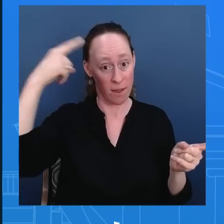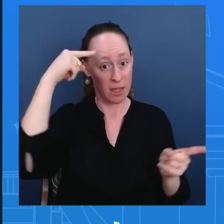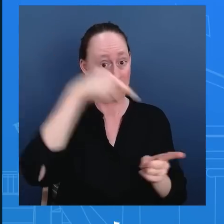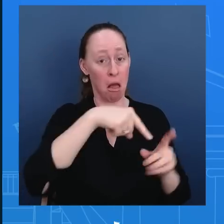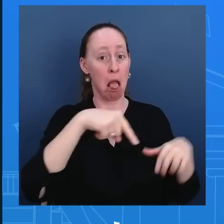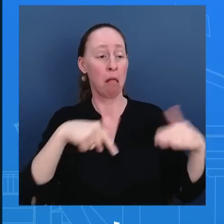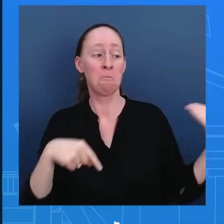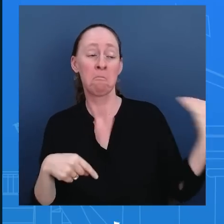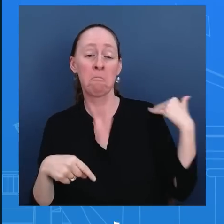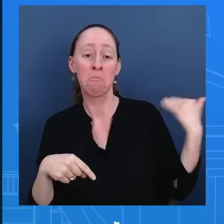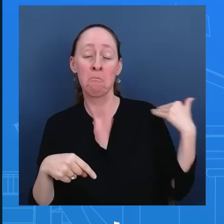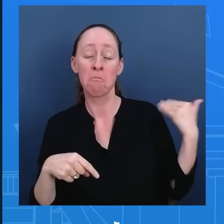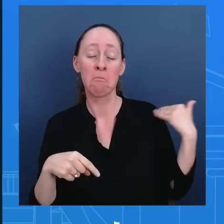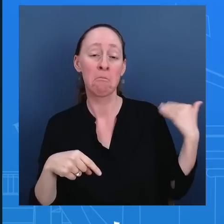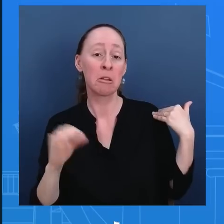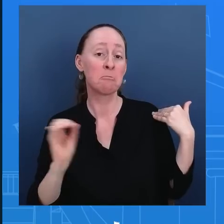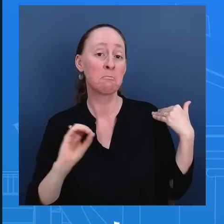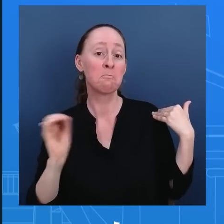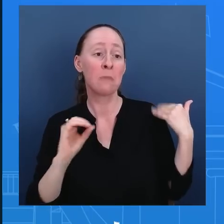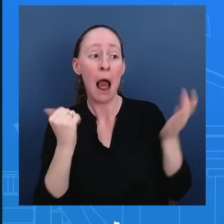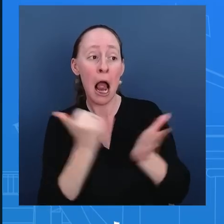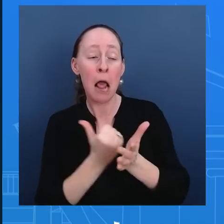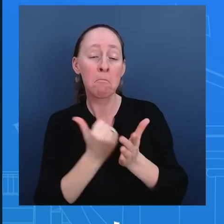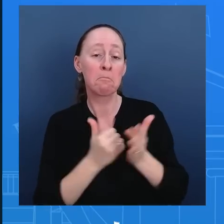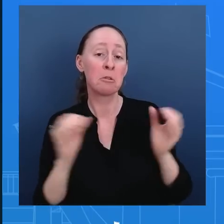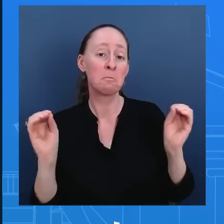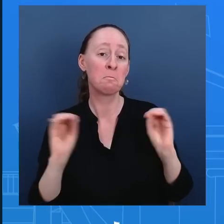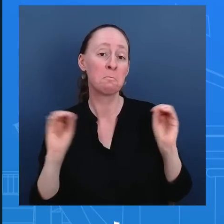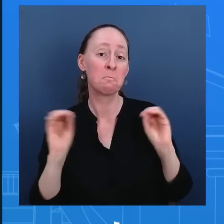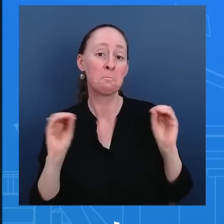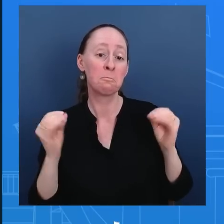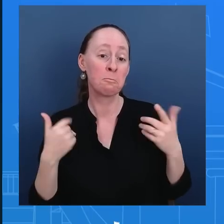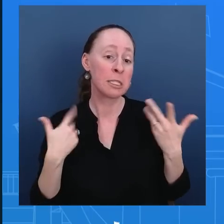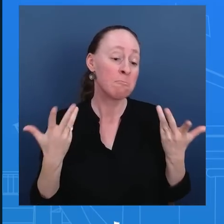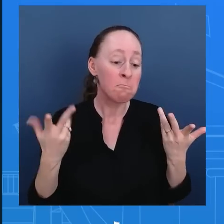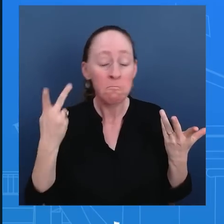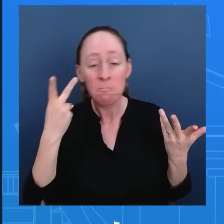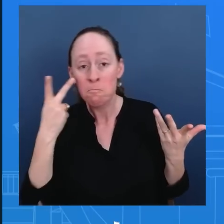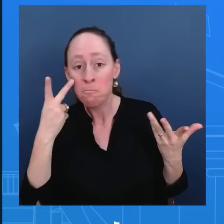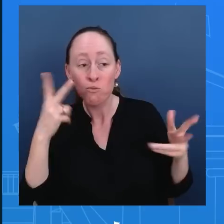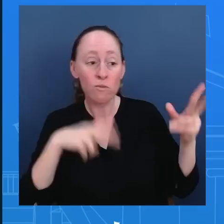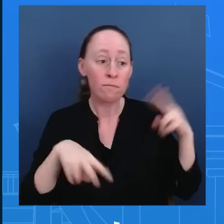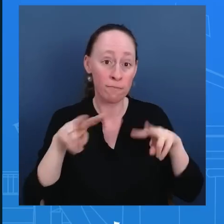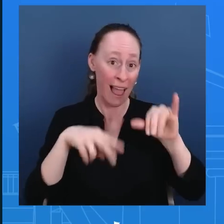and so we will assess the appropriate next steps if they do request any assistance.